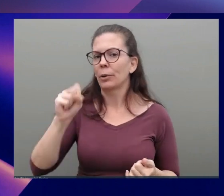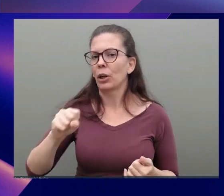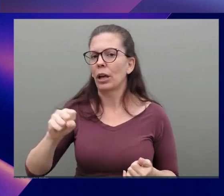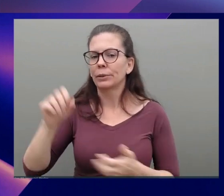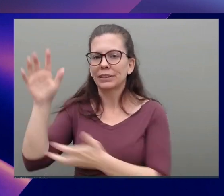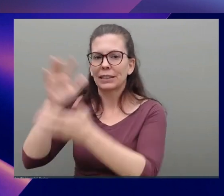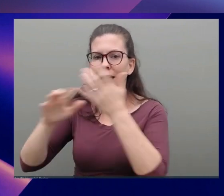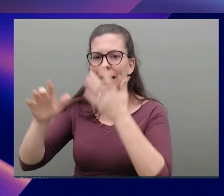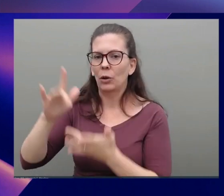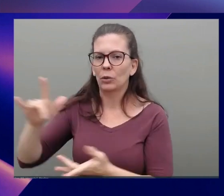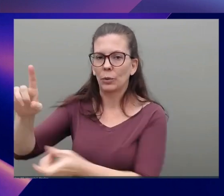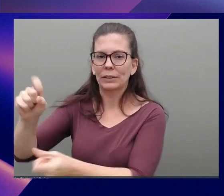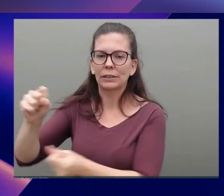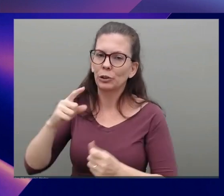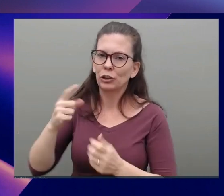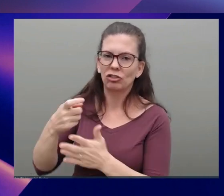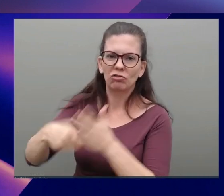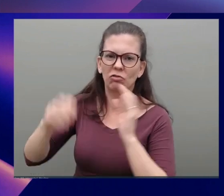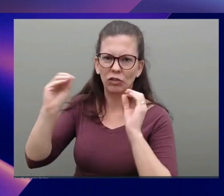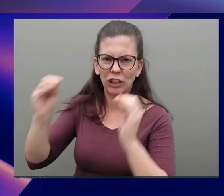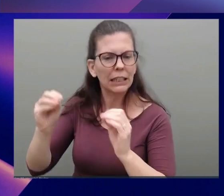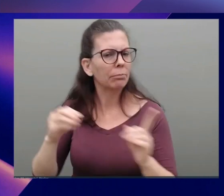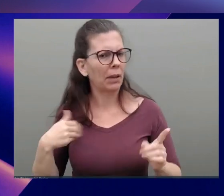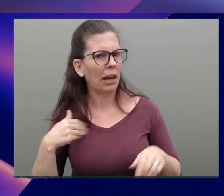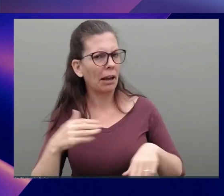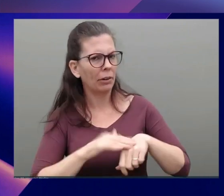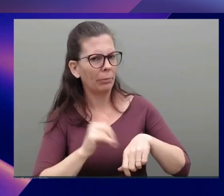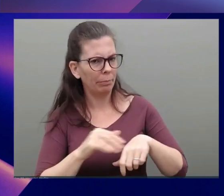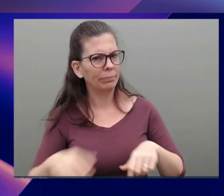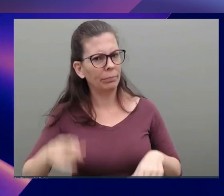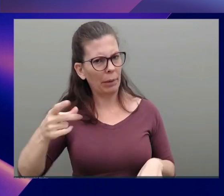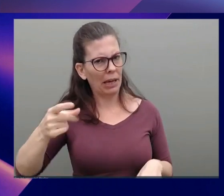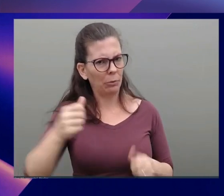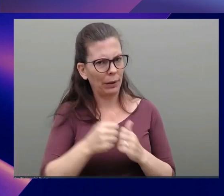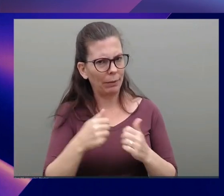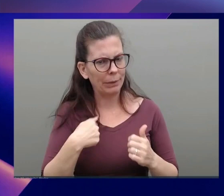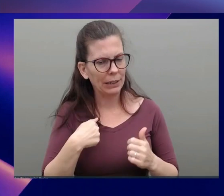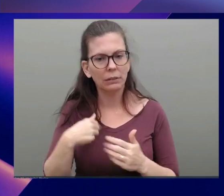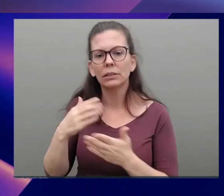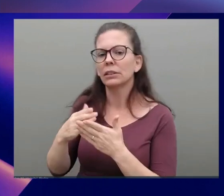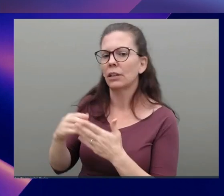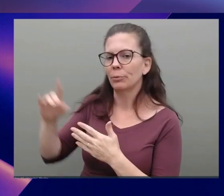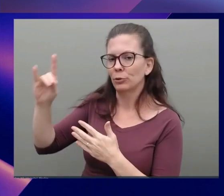I have a pet here with me. There are some drones. There are also some yellow pins in the city